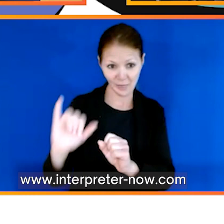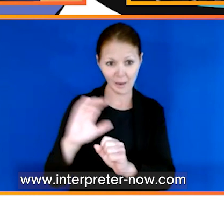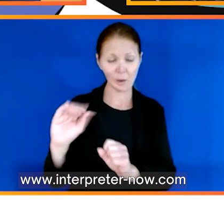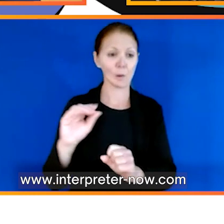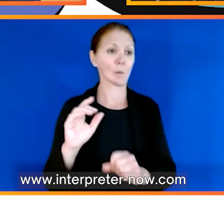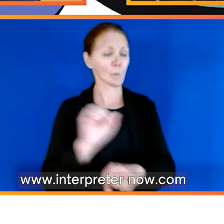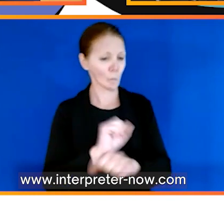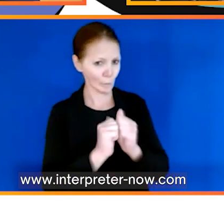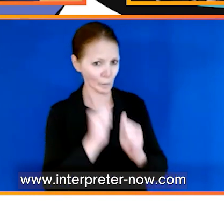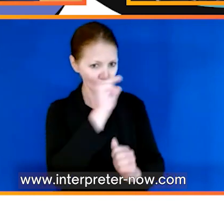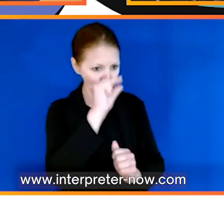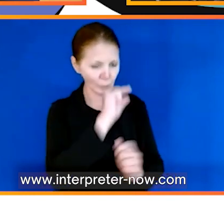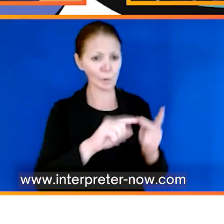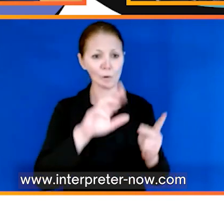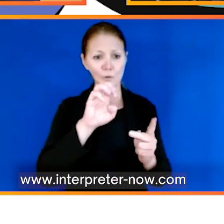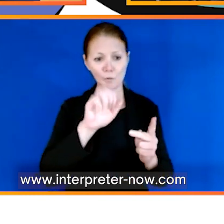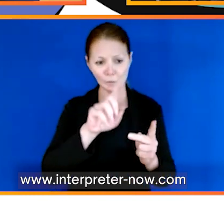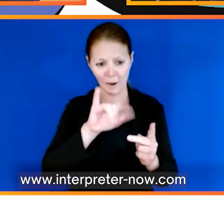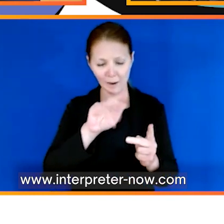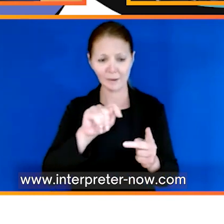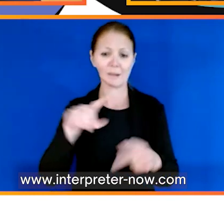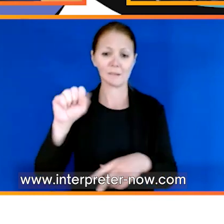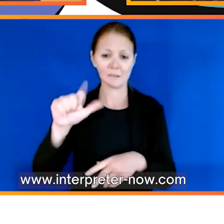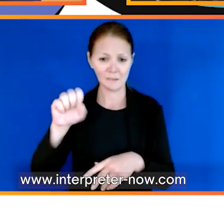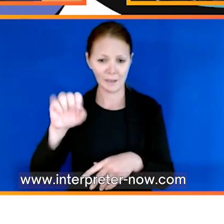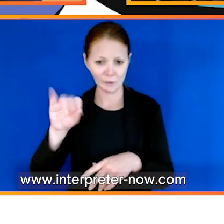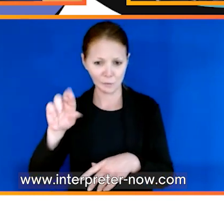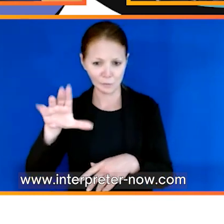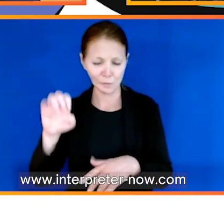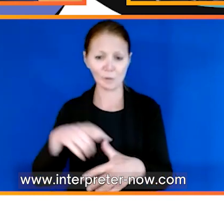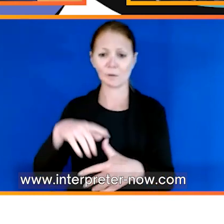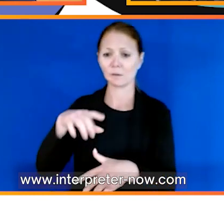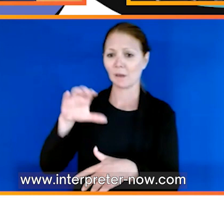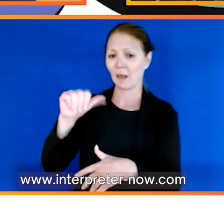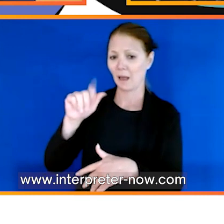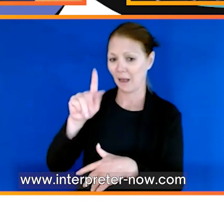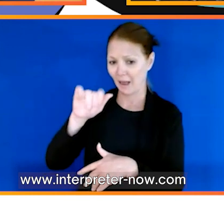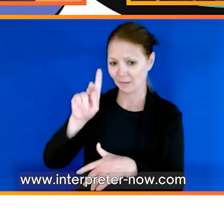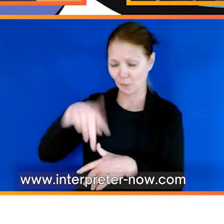Indeed, I'm just name-dropping right now. We've worked with Amazon, VMware, WP Engine, and many more.